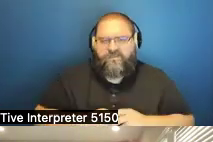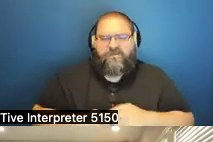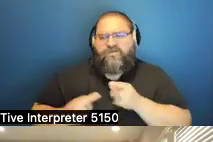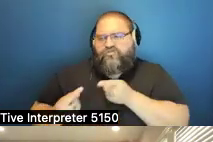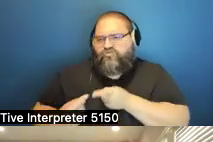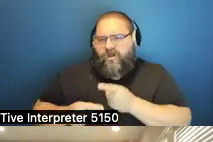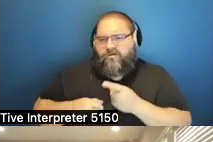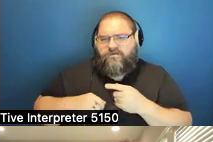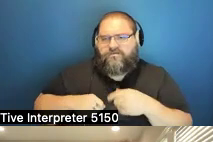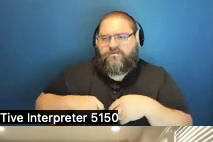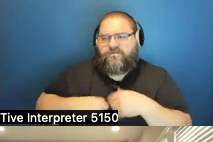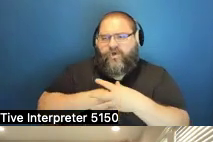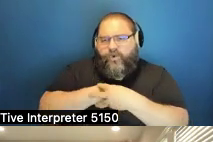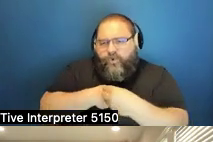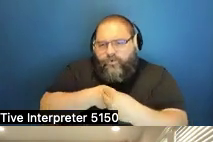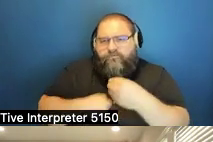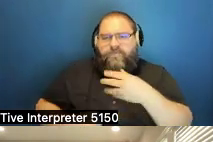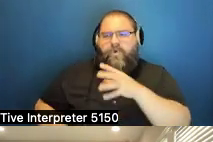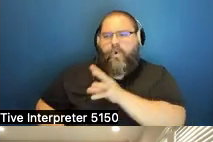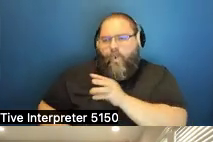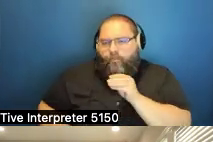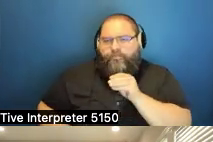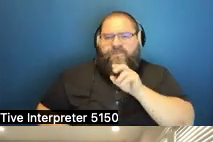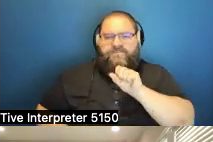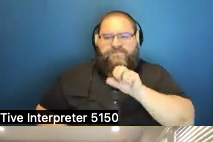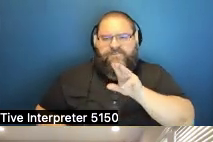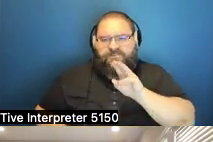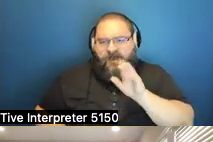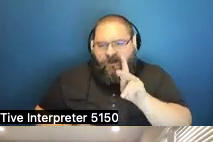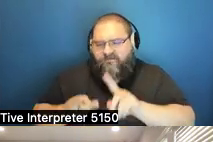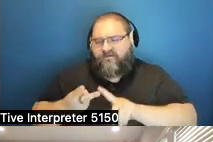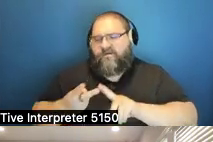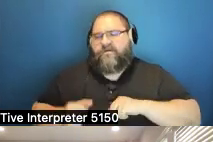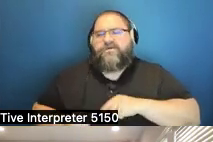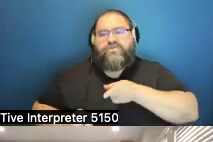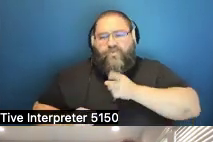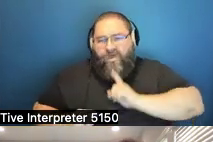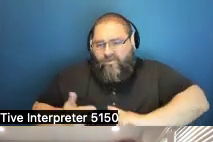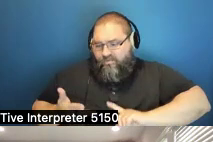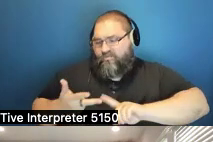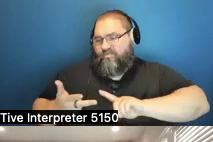swallow him, and breathing. 19:36:45 things that most babies